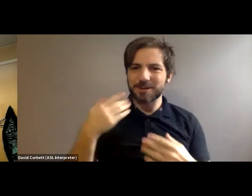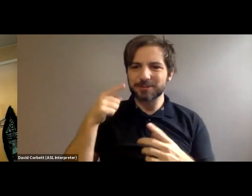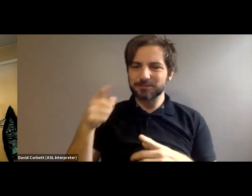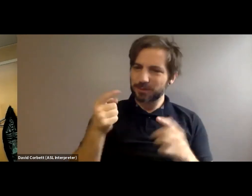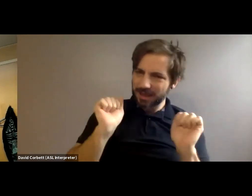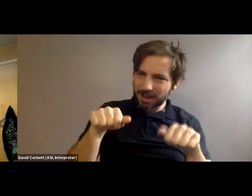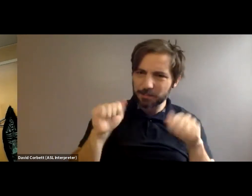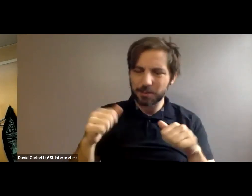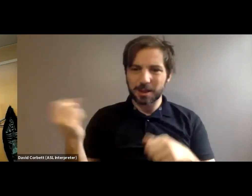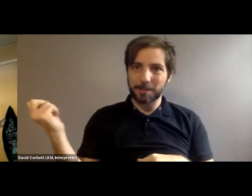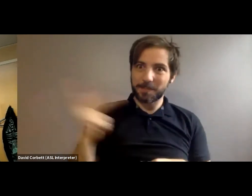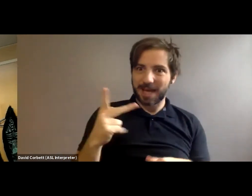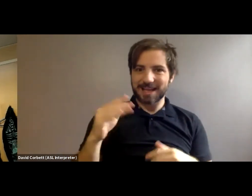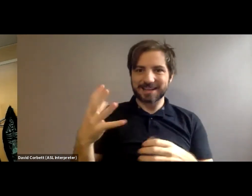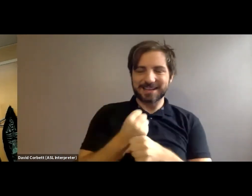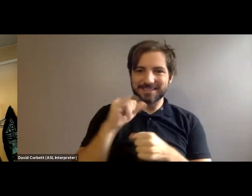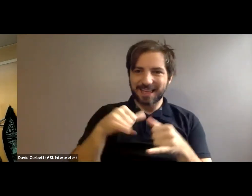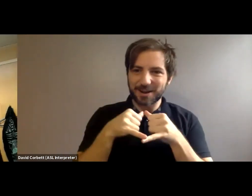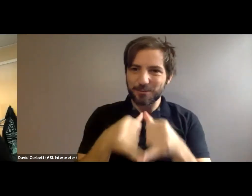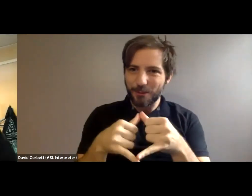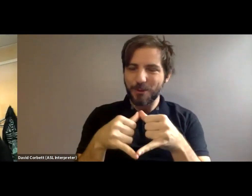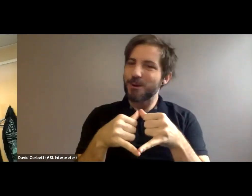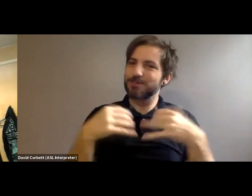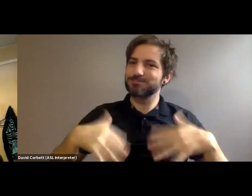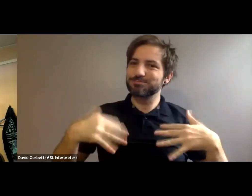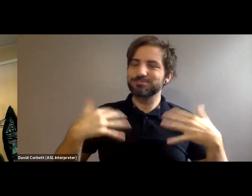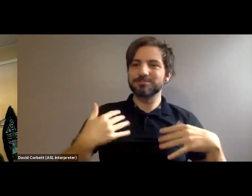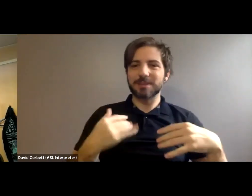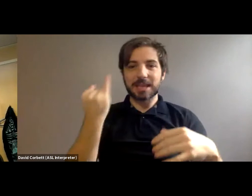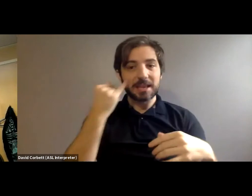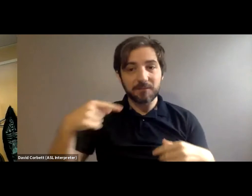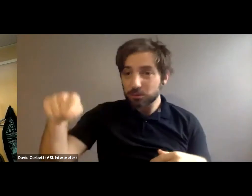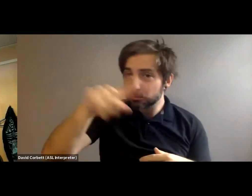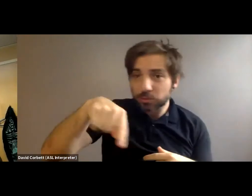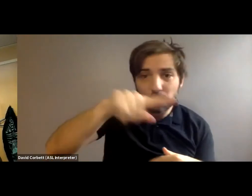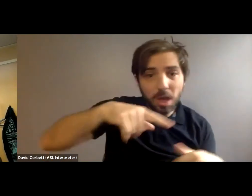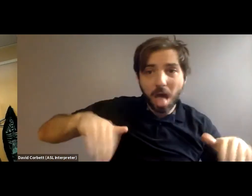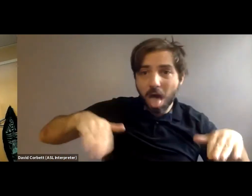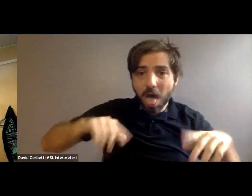that award. And if you guys haven't been--if you haven't checked out that sensory friendly